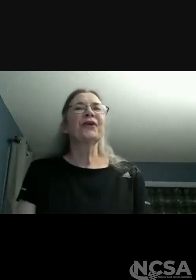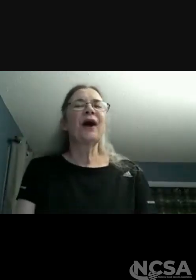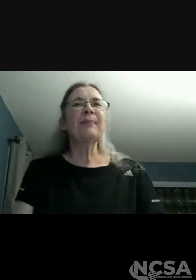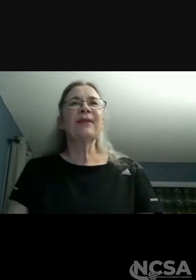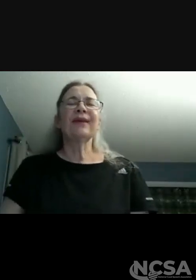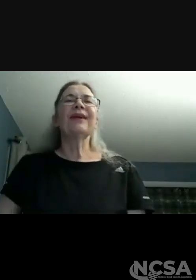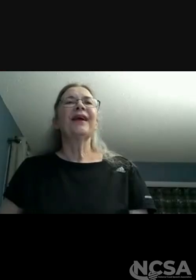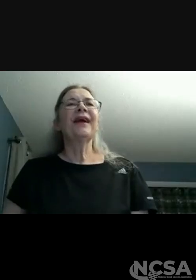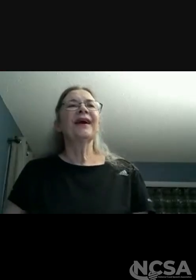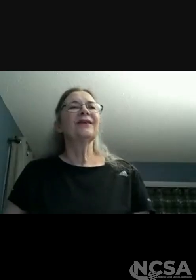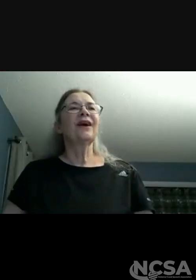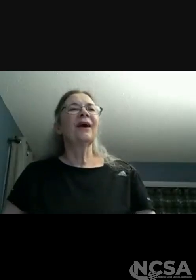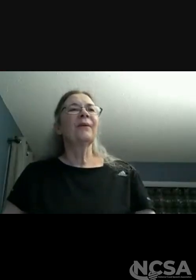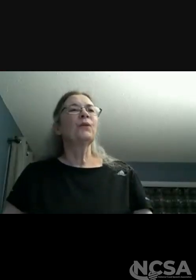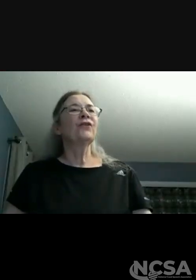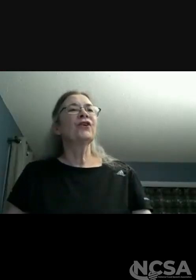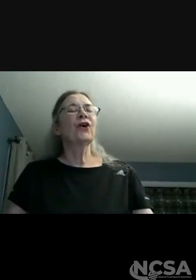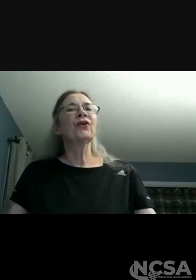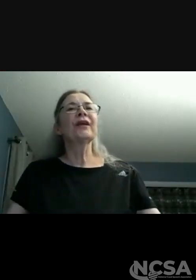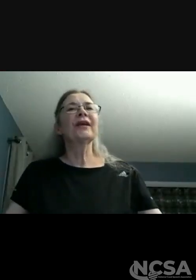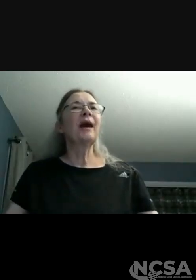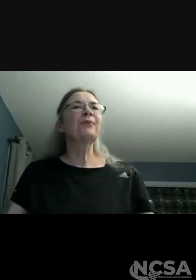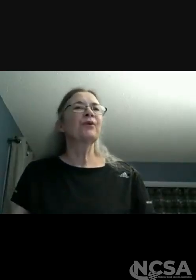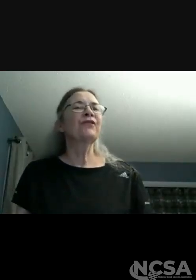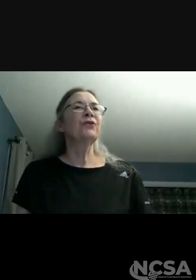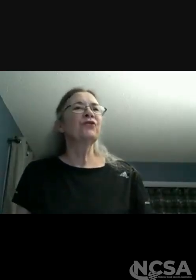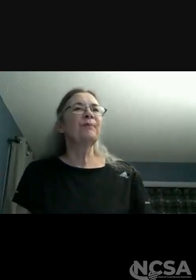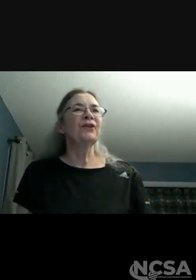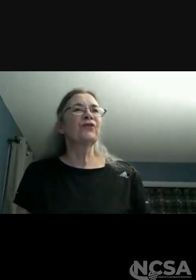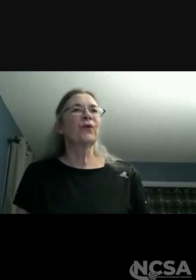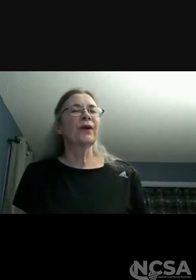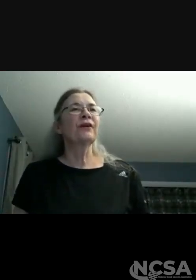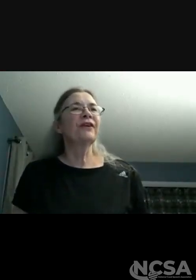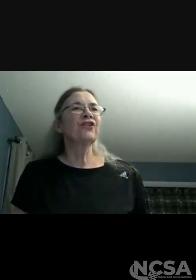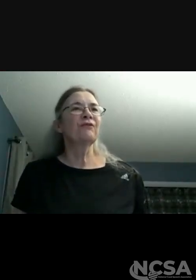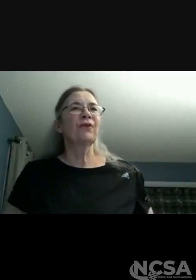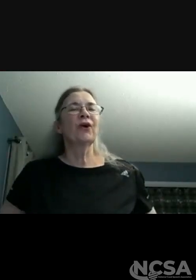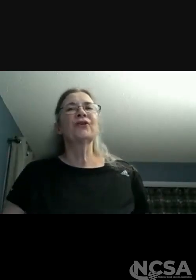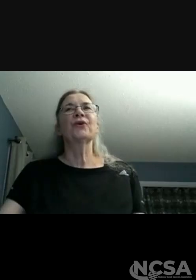And was an early doctor of Cued Speech for intervention for auditory neuropathy.